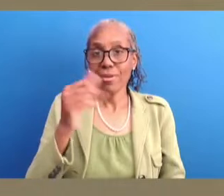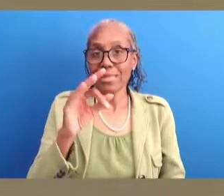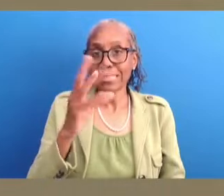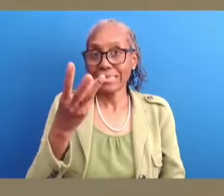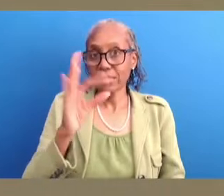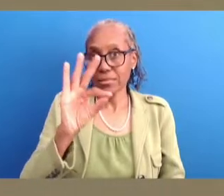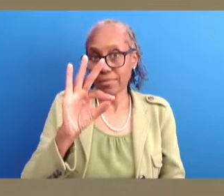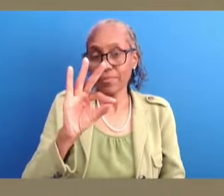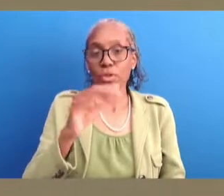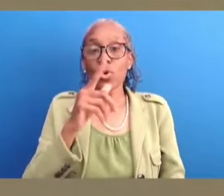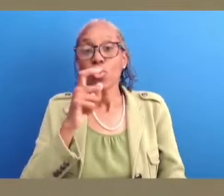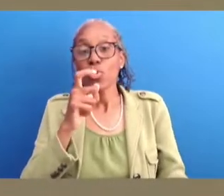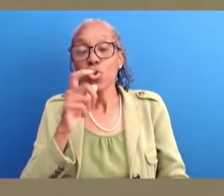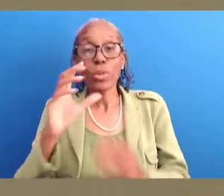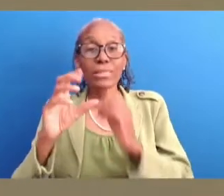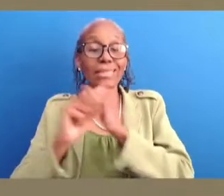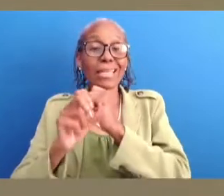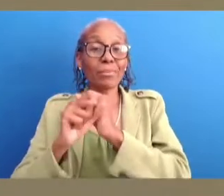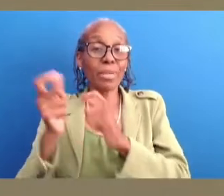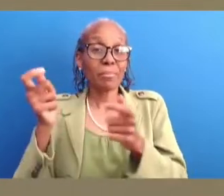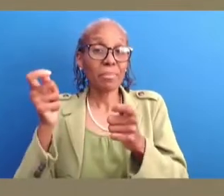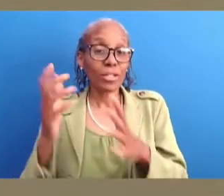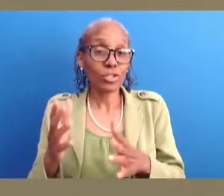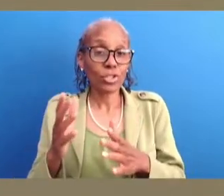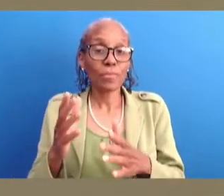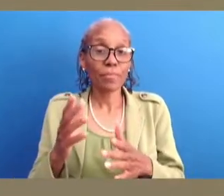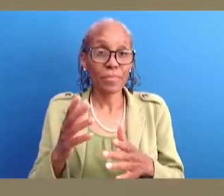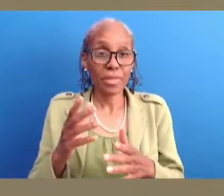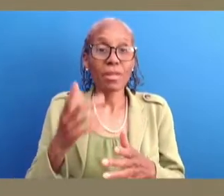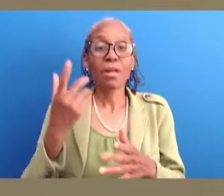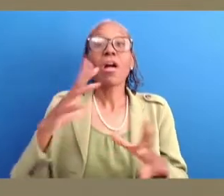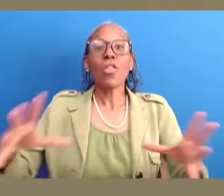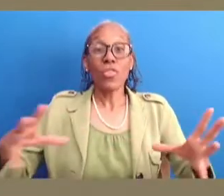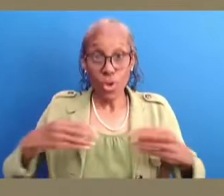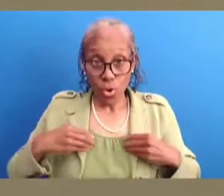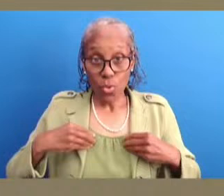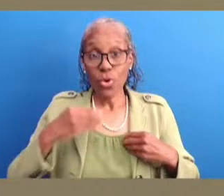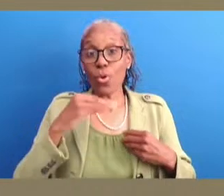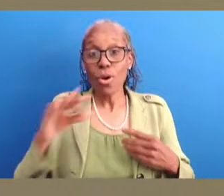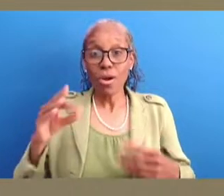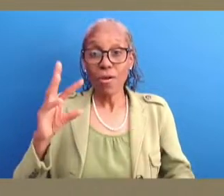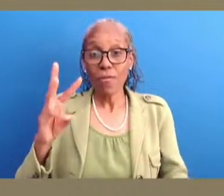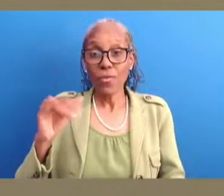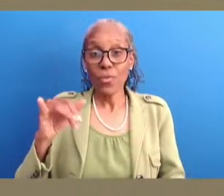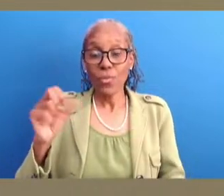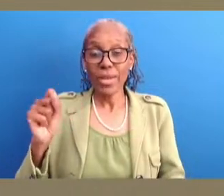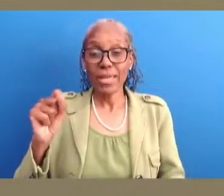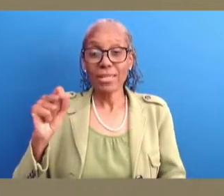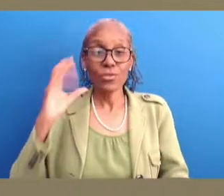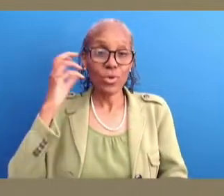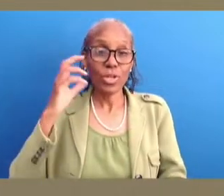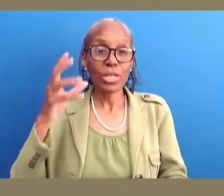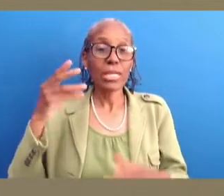RAN FOR MAYOR.